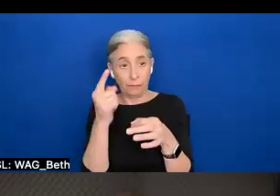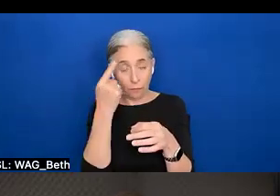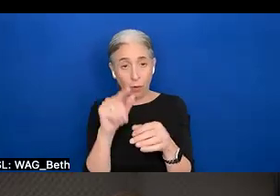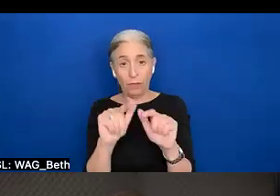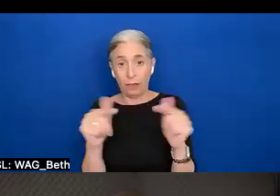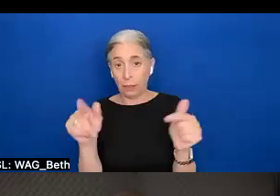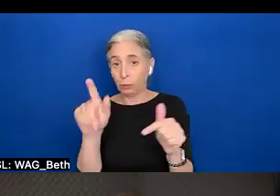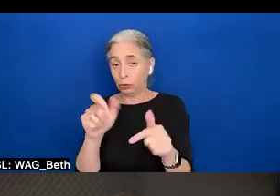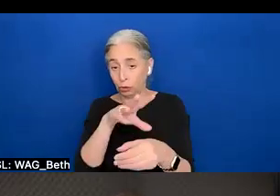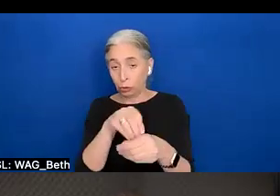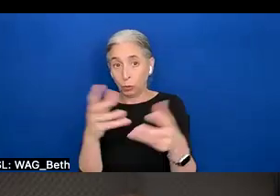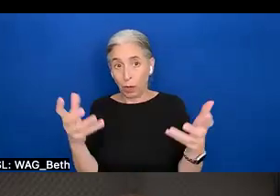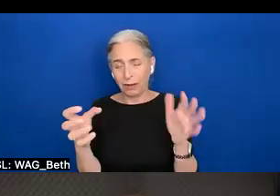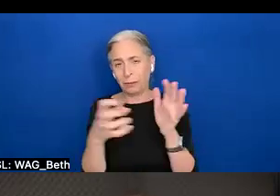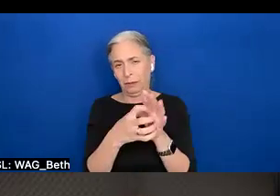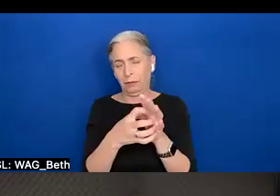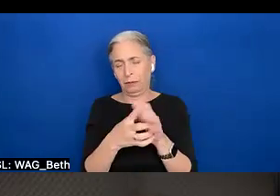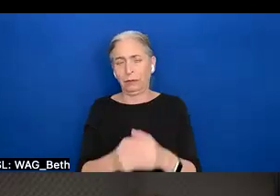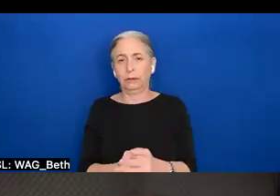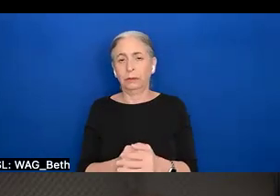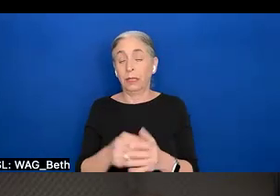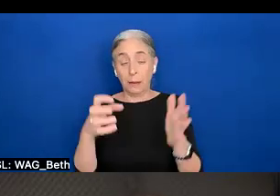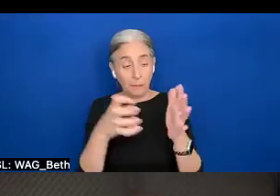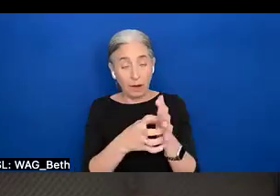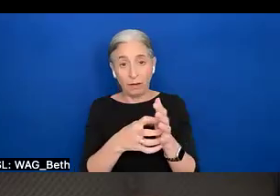should have a paragraph, and every paragraph should